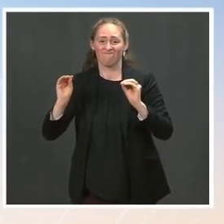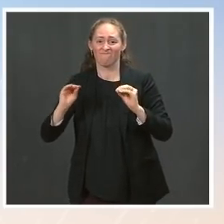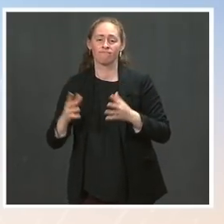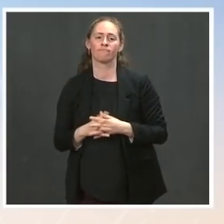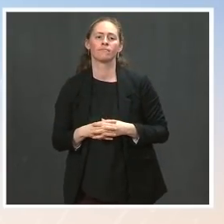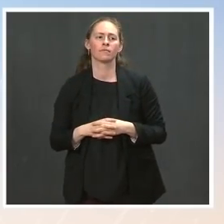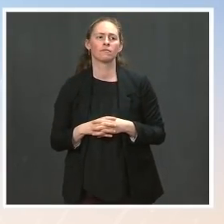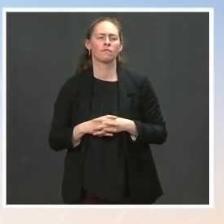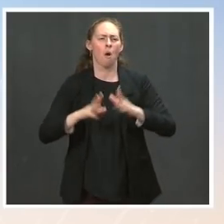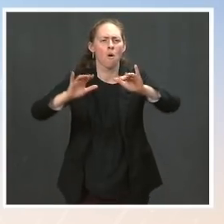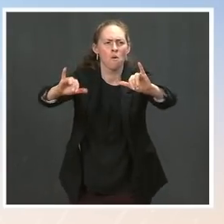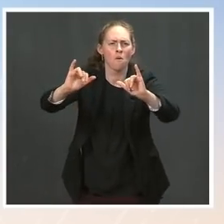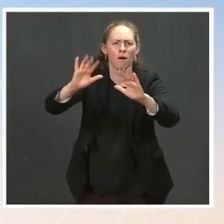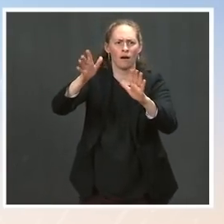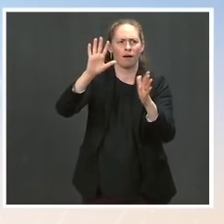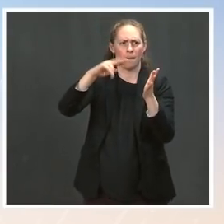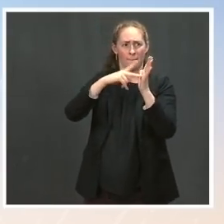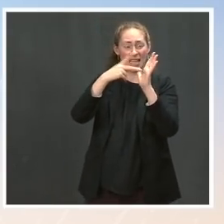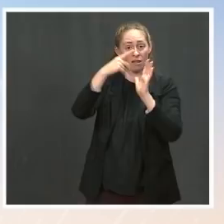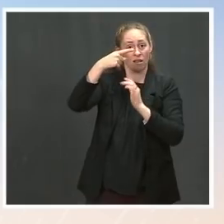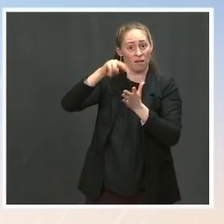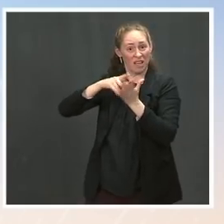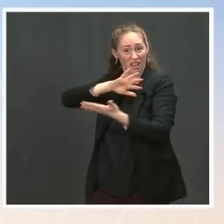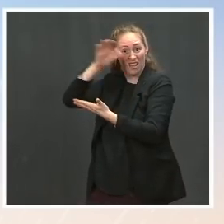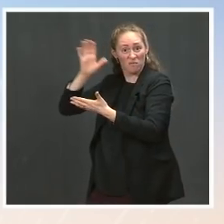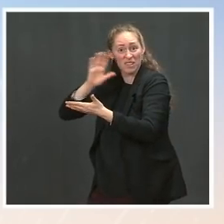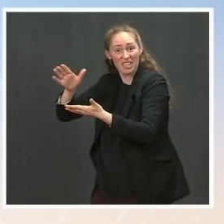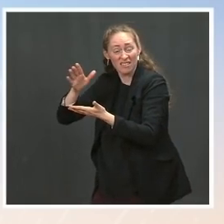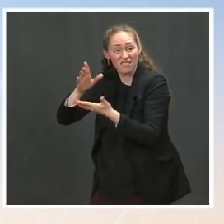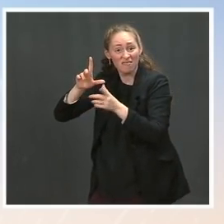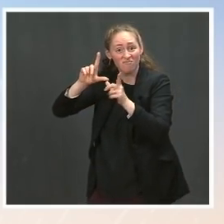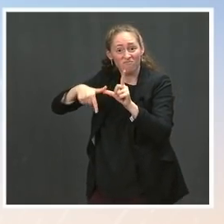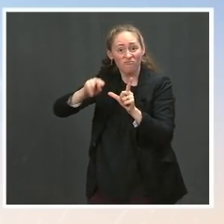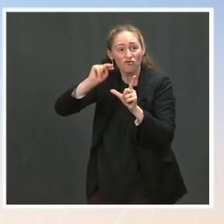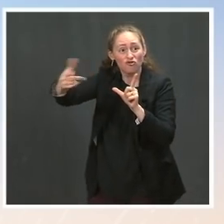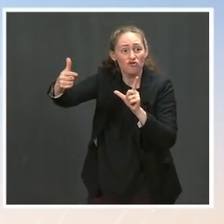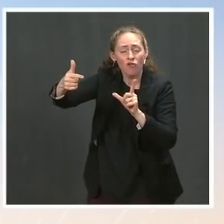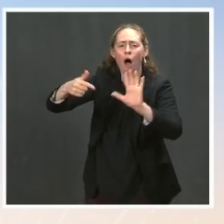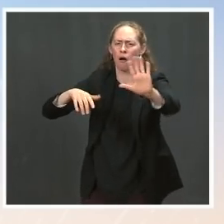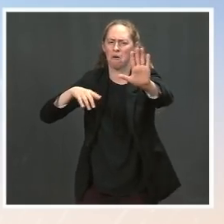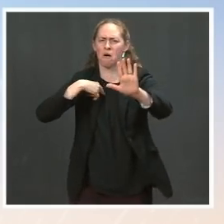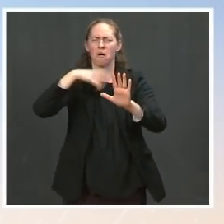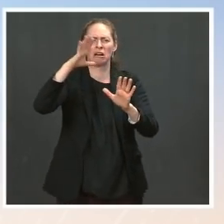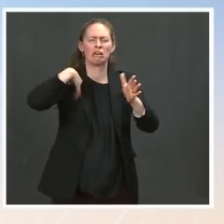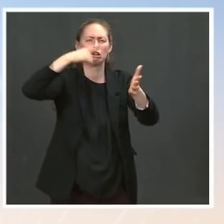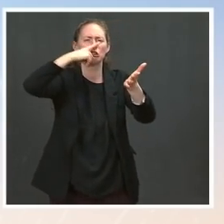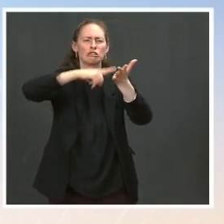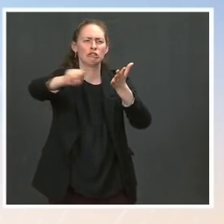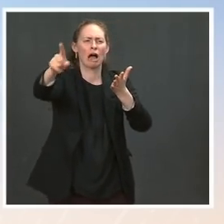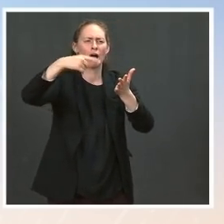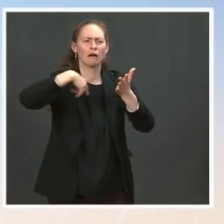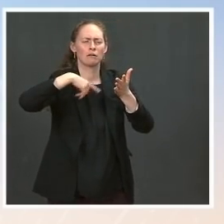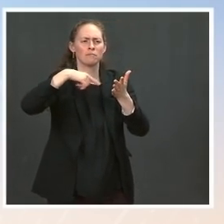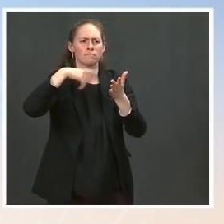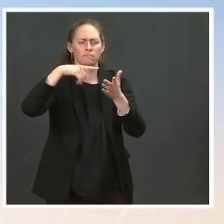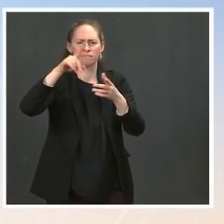How much is there? Ms. Psaki: I'm happy -- I'm happy to check for you, Josh, and see if there's more we can share. And AstraZeneca themselves, of course, could share more details probably.